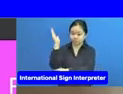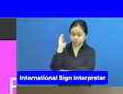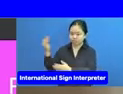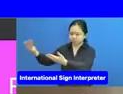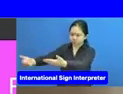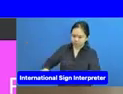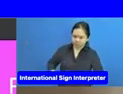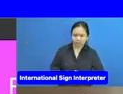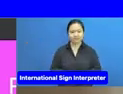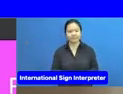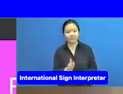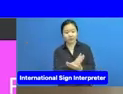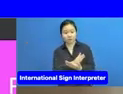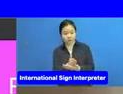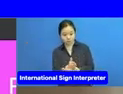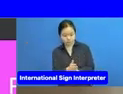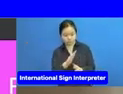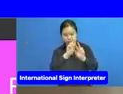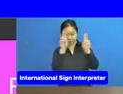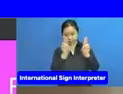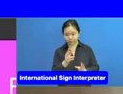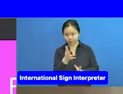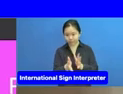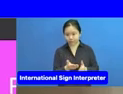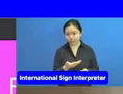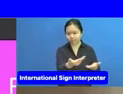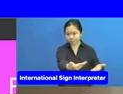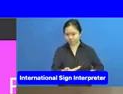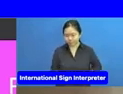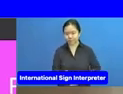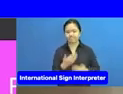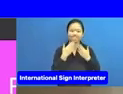and live text captioners for improving the accessibility of the event.